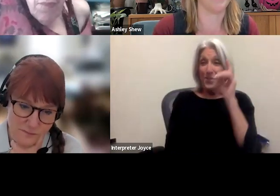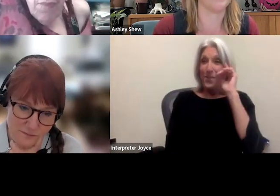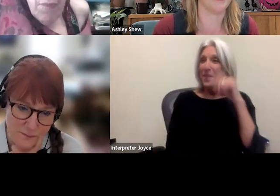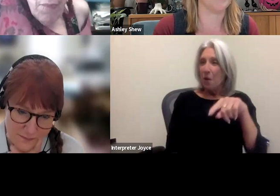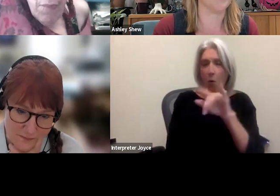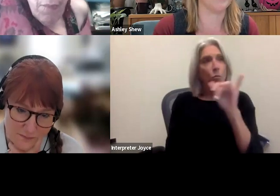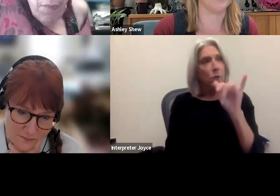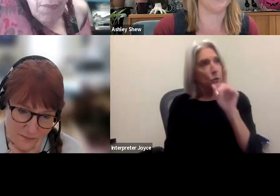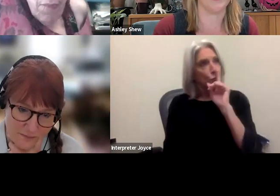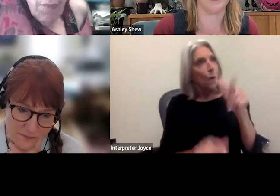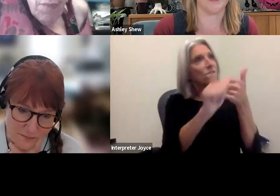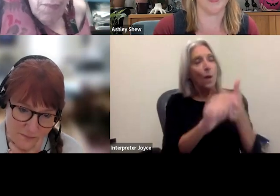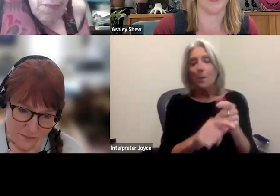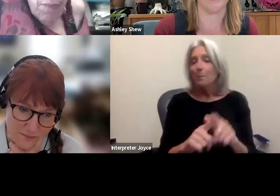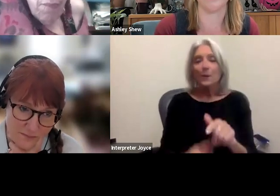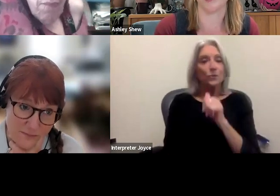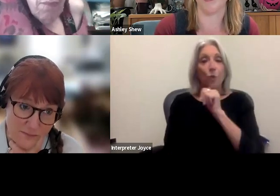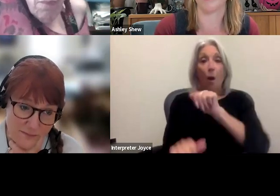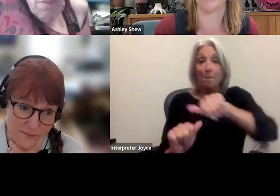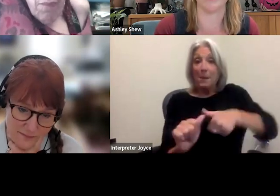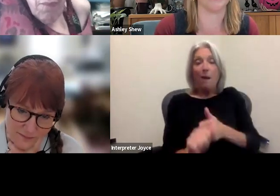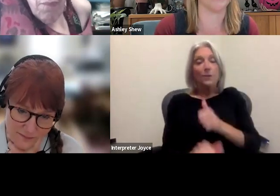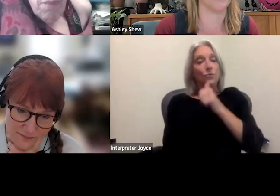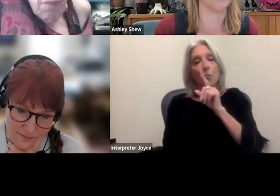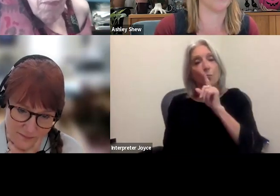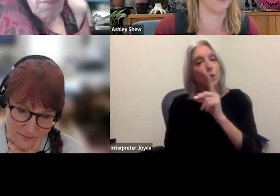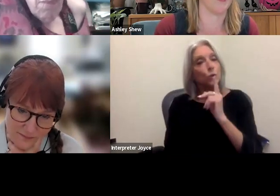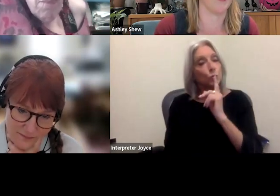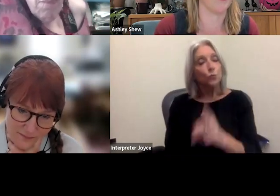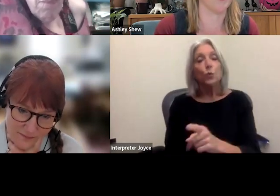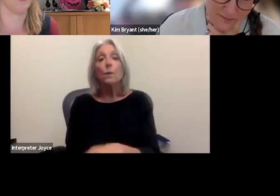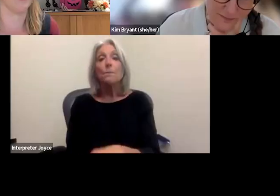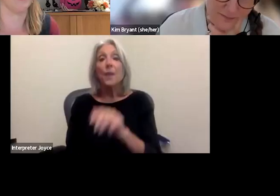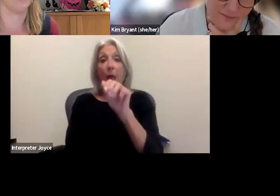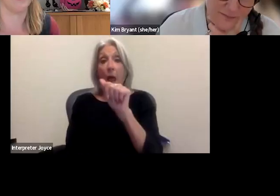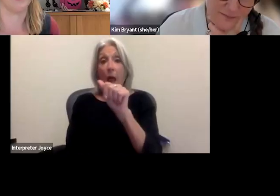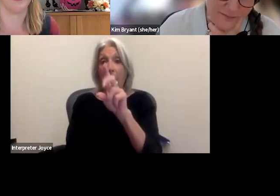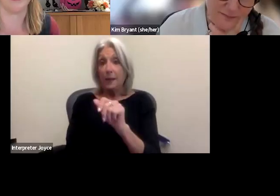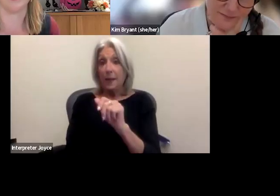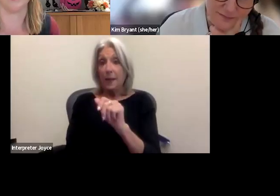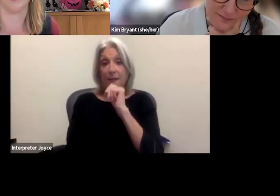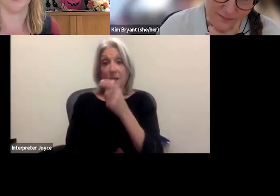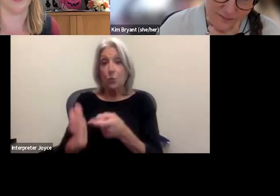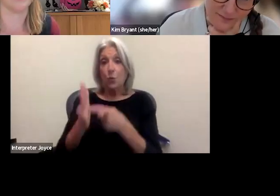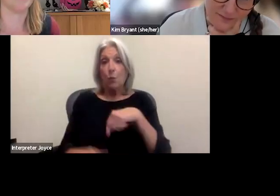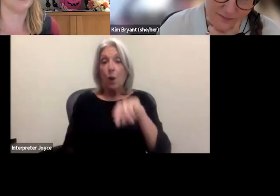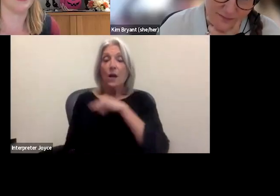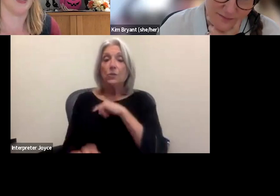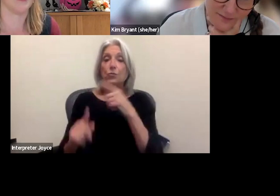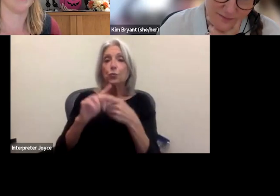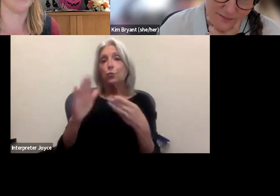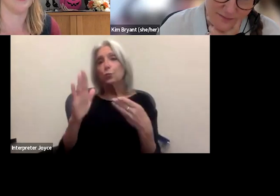It's not true in the sense that the ADA requires us to sue and not everyone has a lawyer on speed dial.